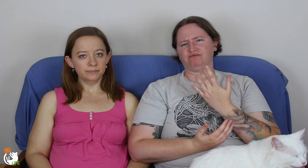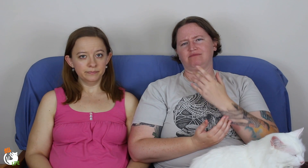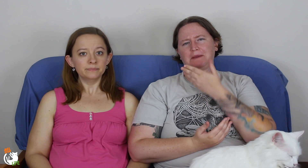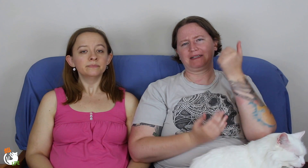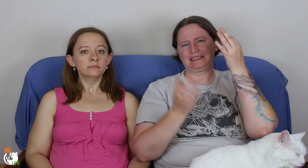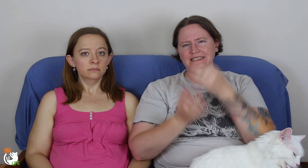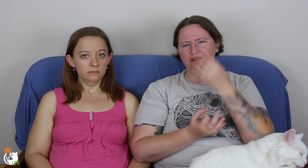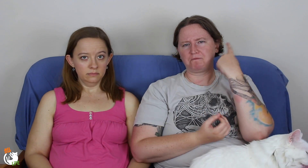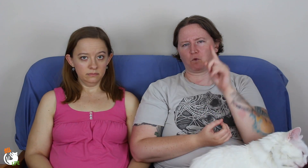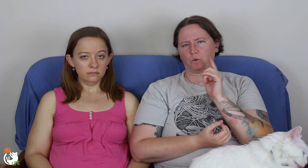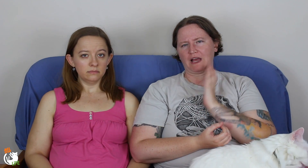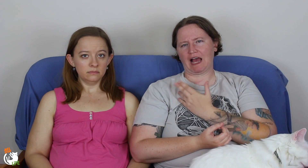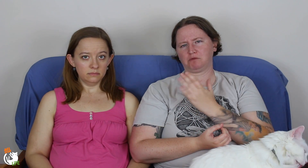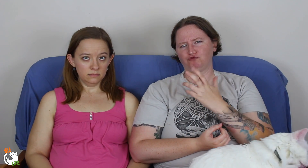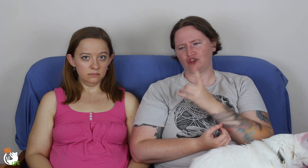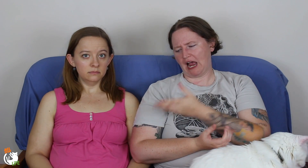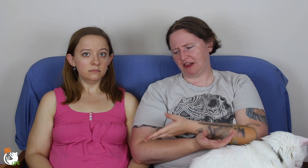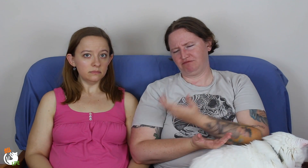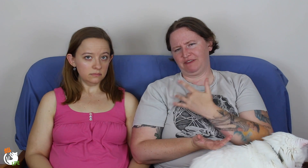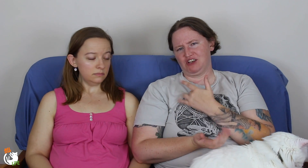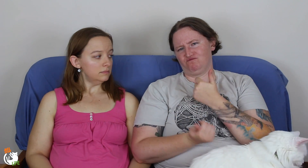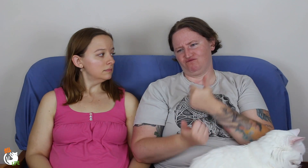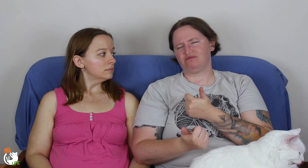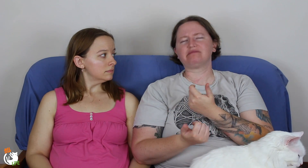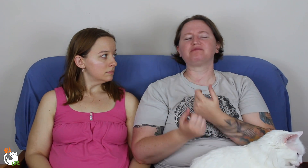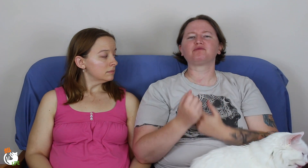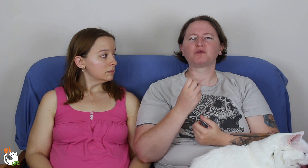How we felt about it and what we felt was the best decision for our child.